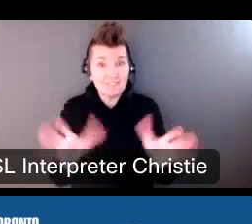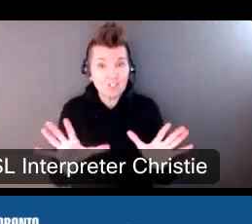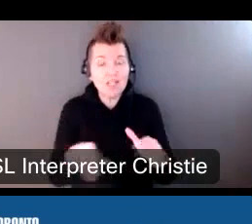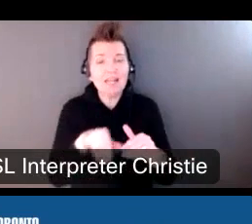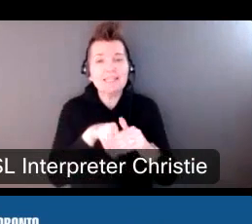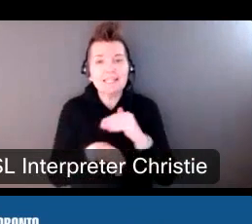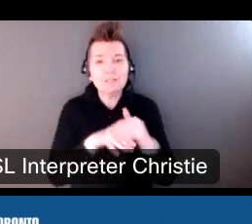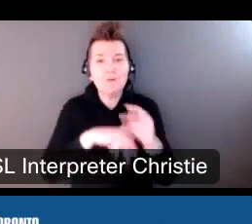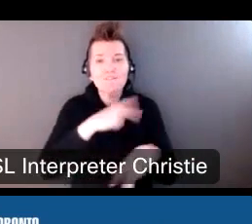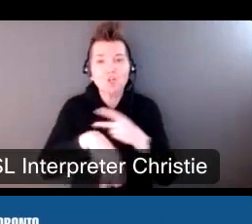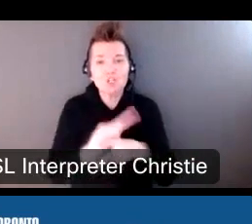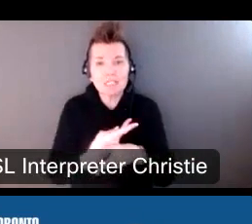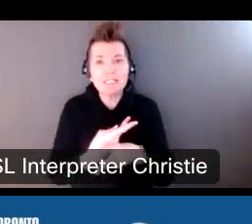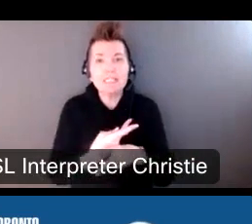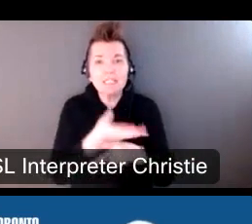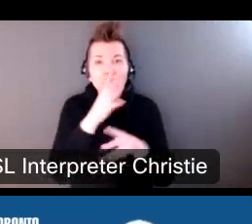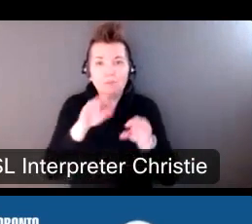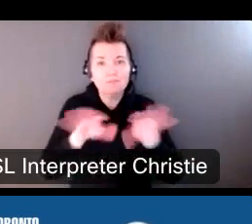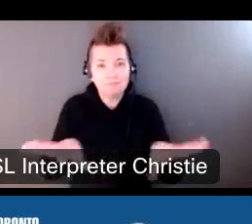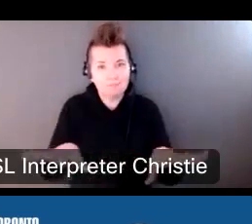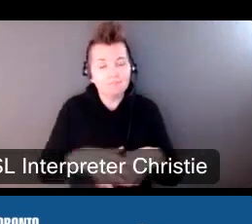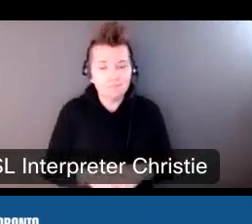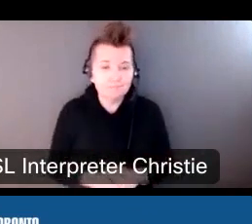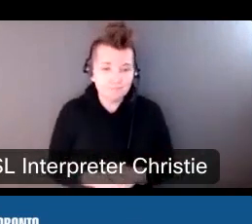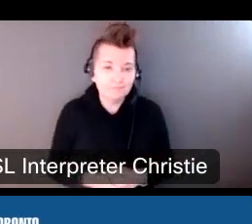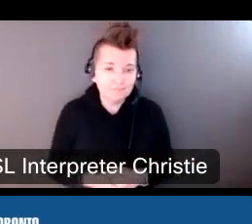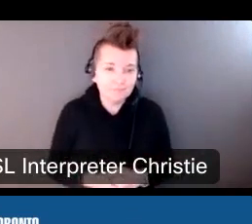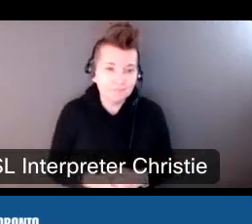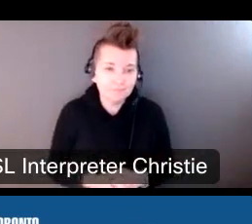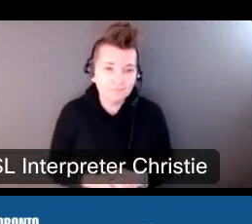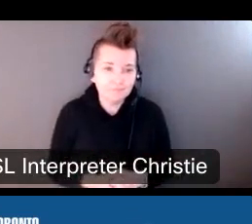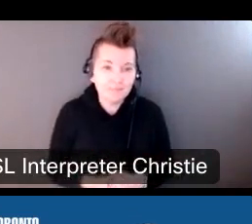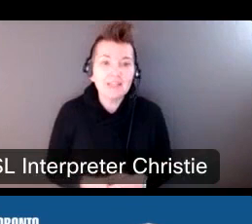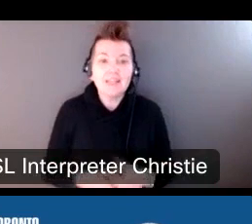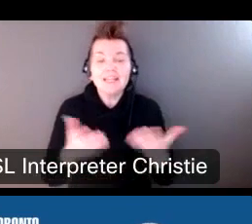So in the construction management process, there's really four main types of construction.